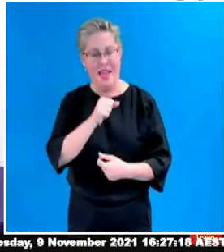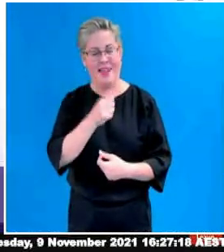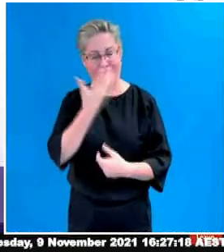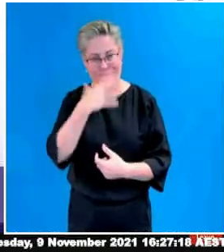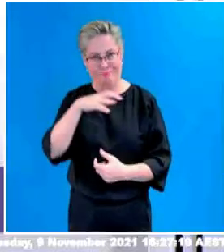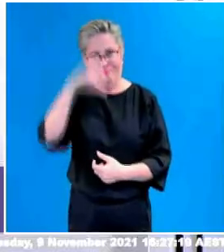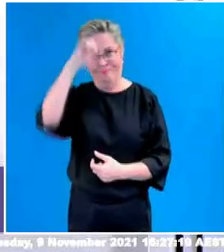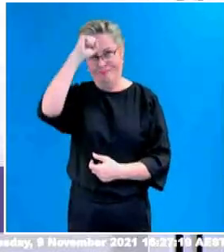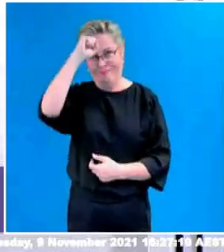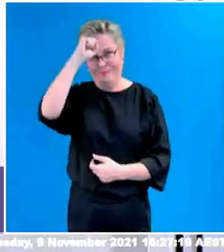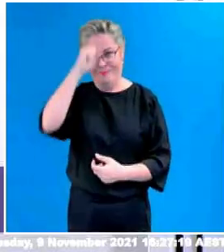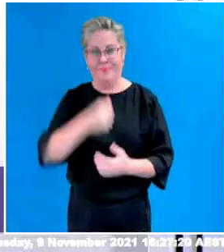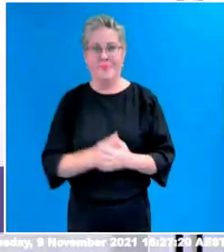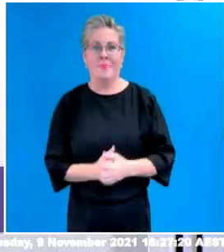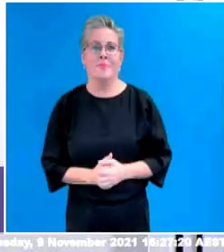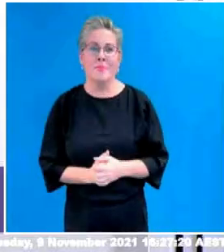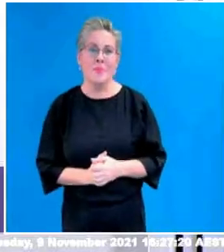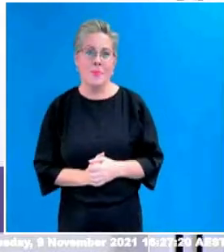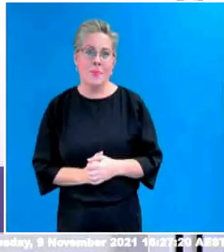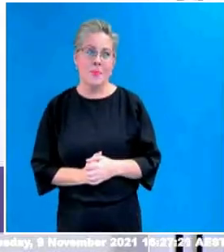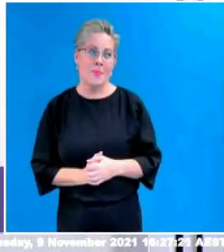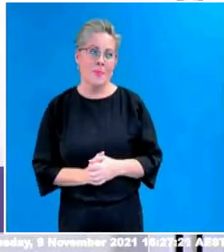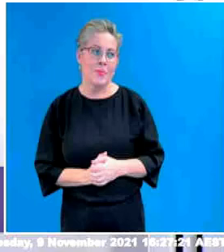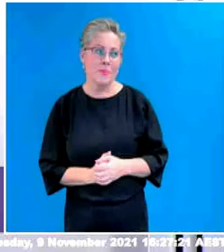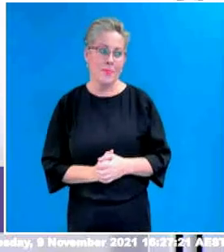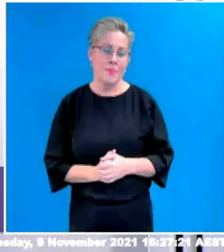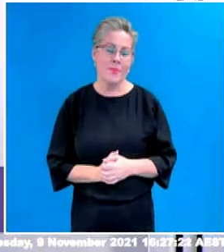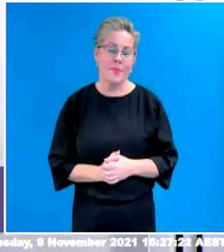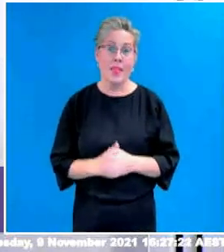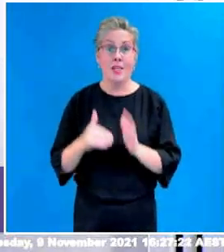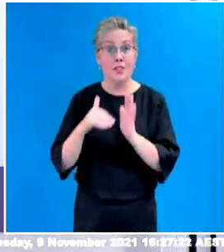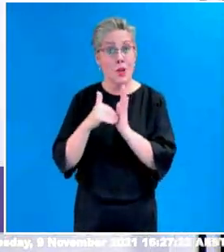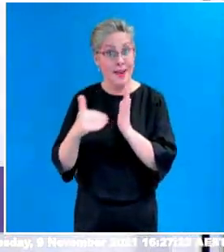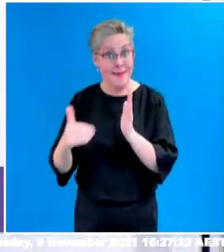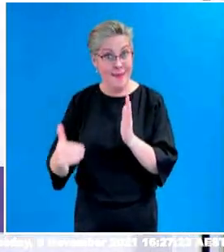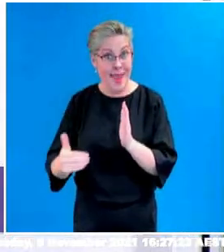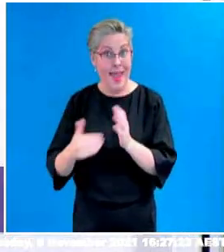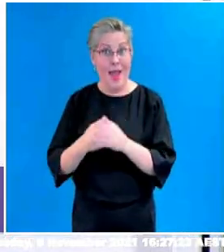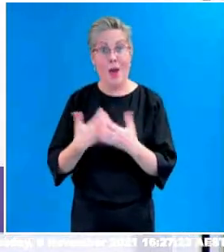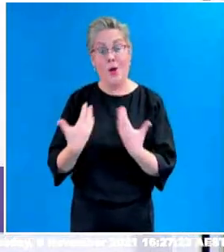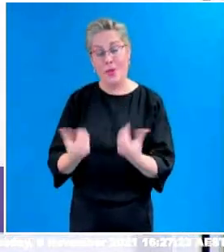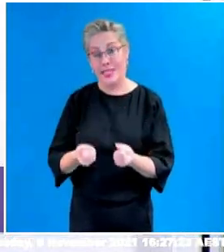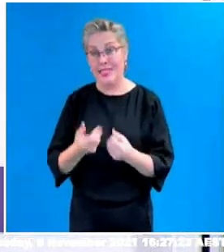Commissioners, all that remains is some directions and we have